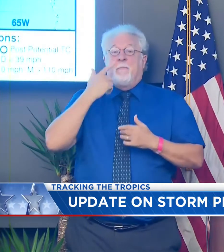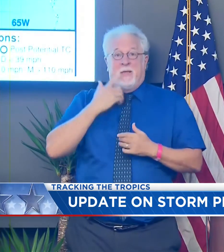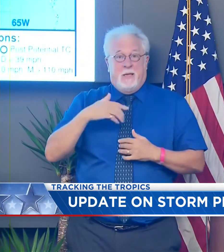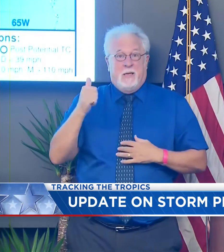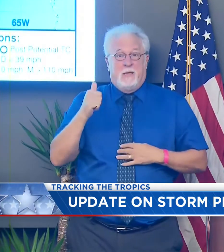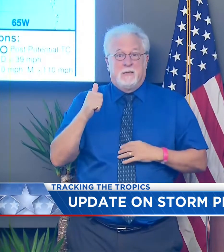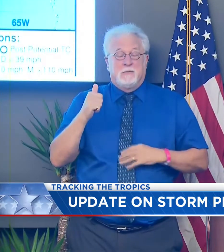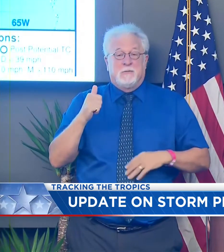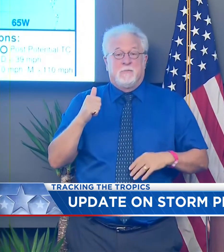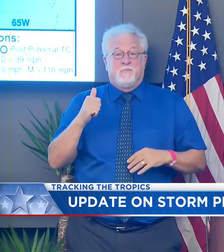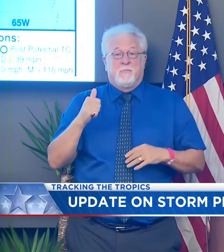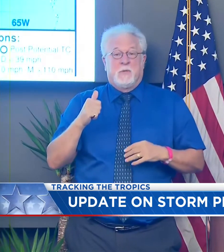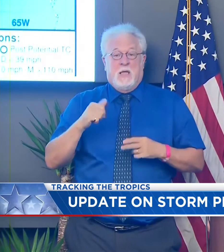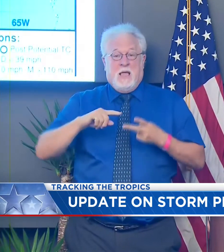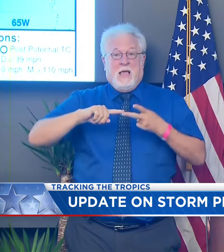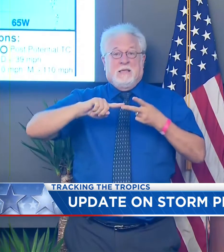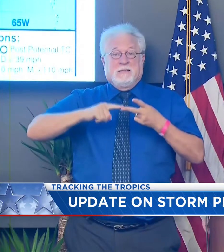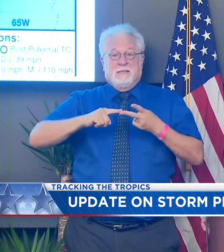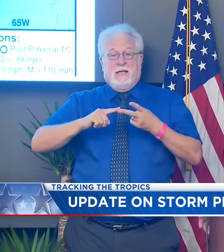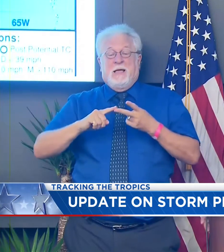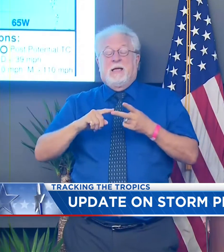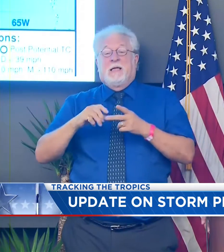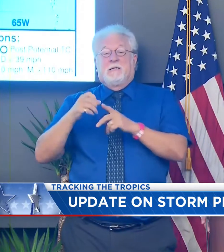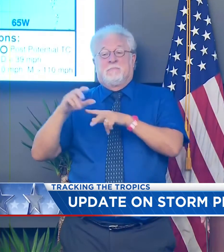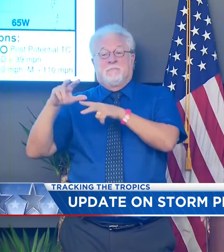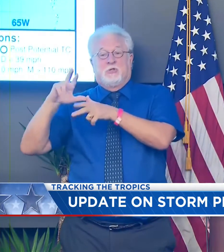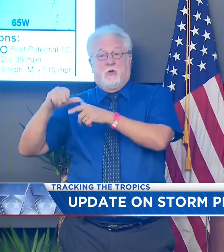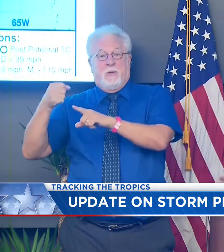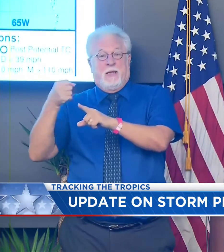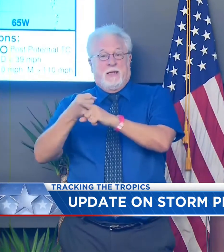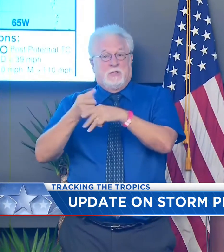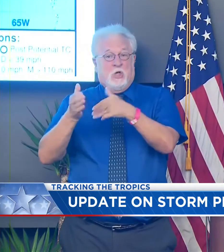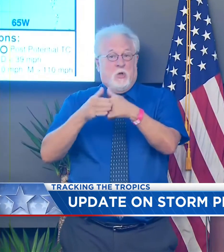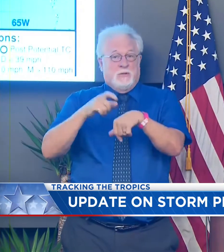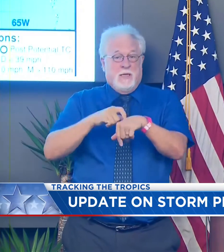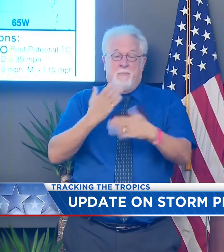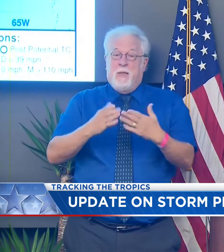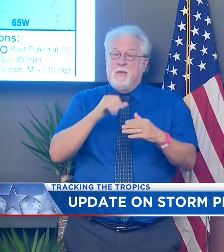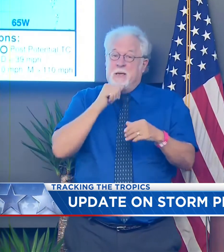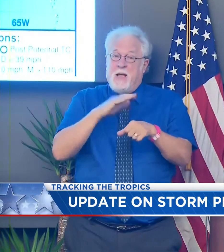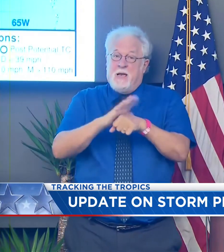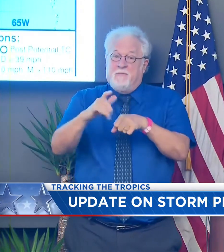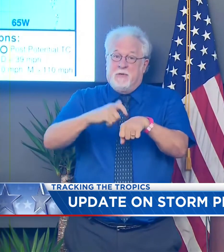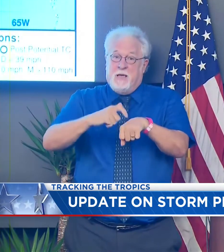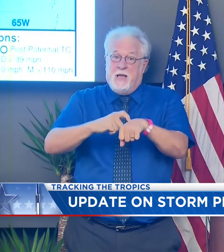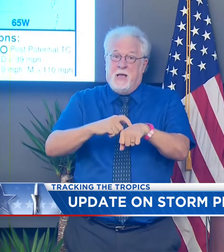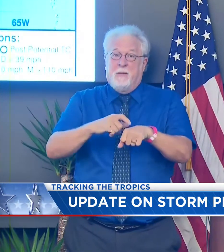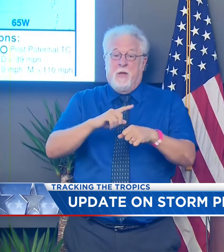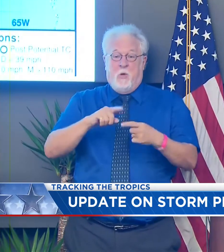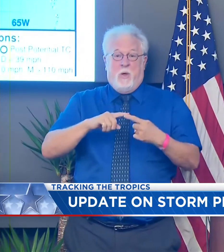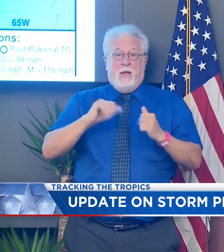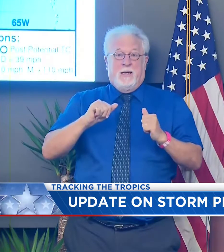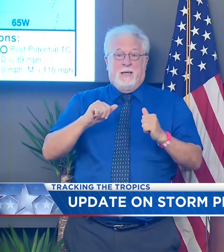STORMS! THE FIRST 72 HOURS IS ON YOU. AND THAT IS BECAUSE THE SECOND